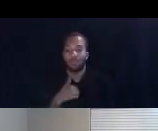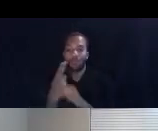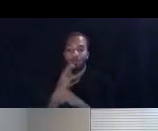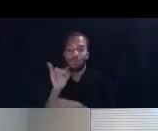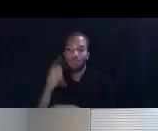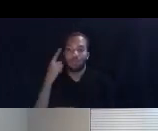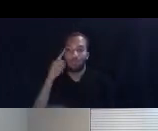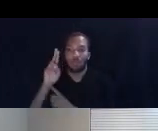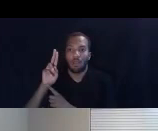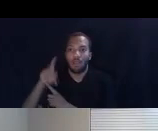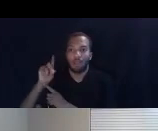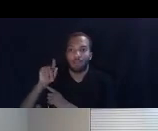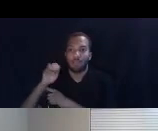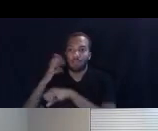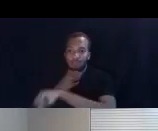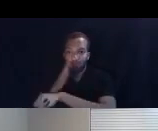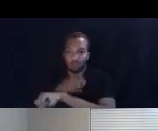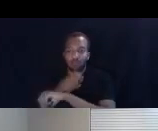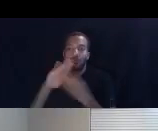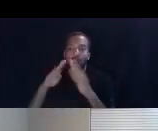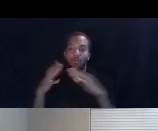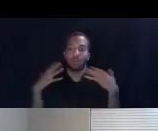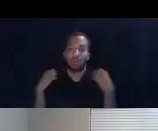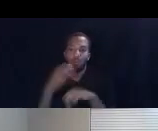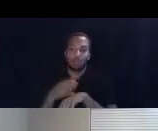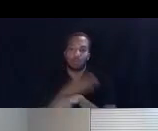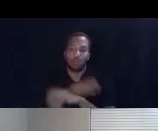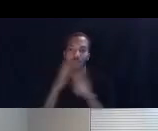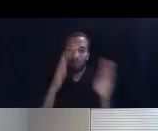our community health improvement plan as well, since our CHNA has been updated as well.